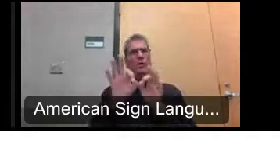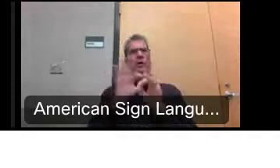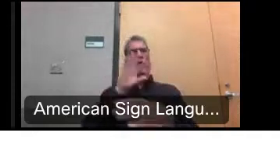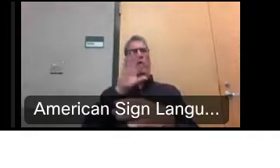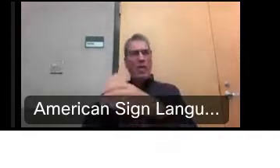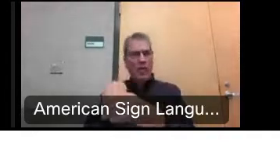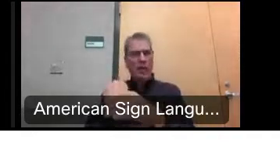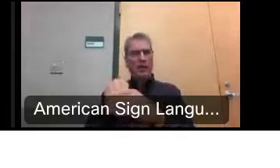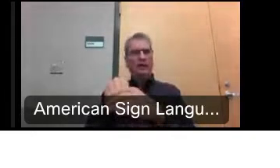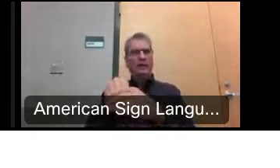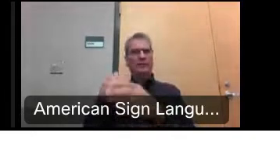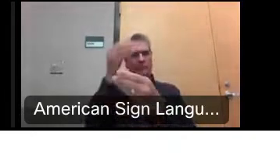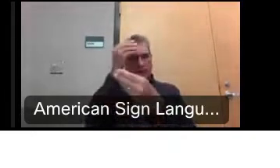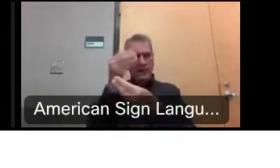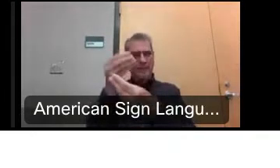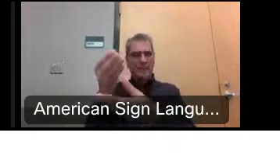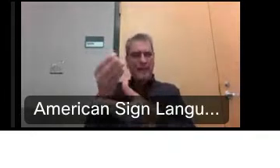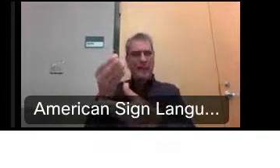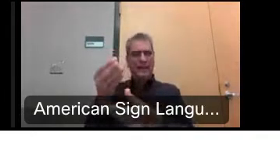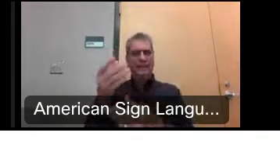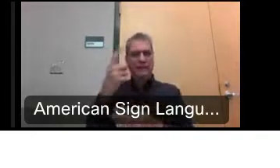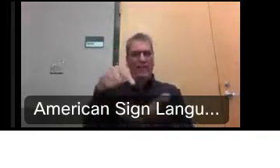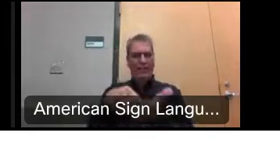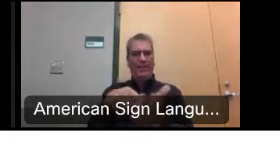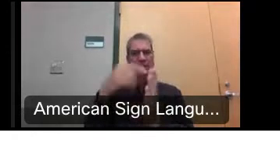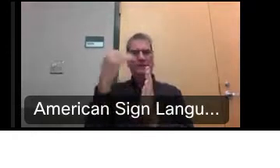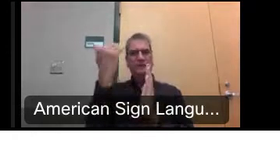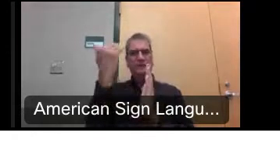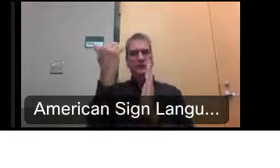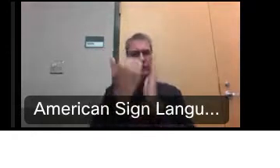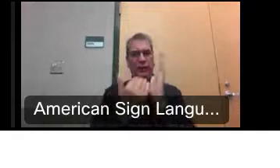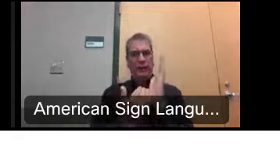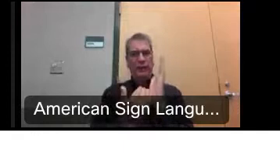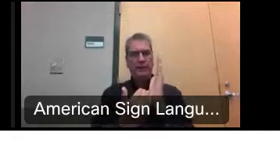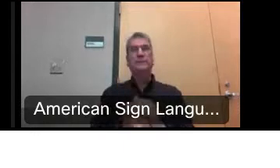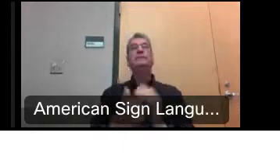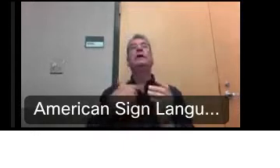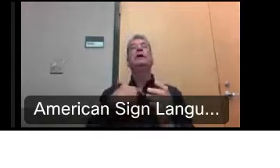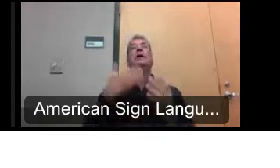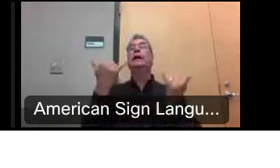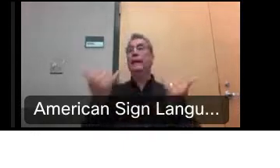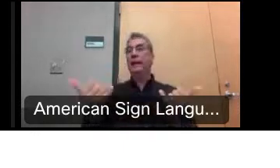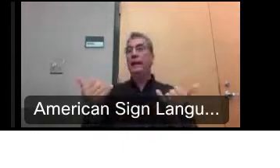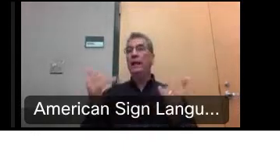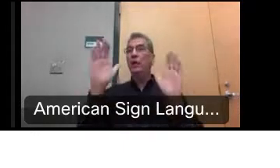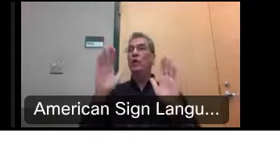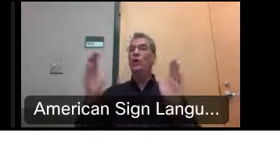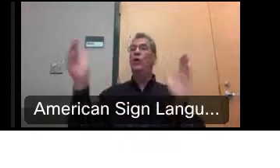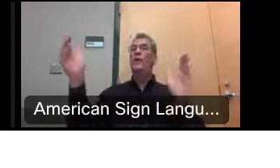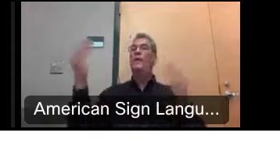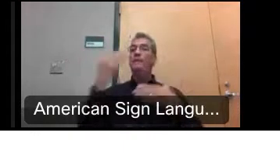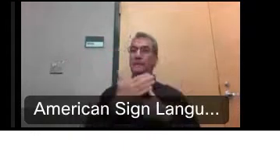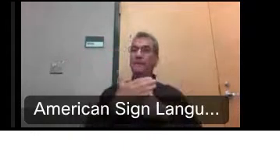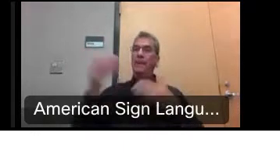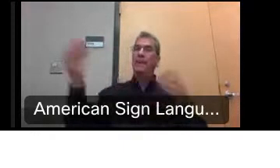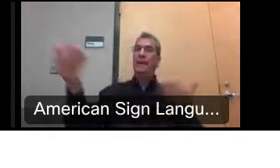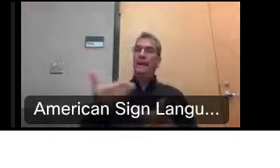To the agenda now it is my great pleasure to introduce Dr John commissioner of the Texas